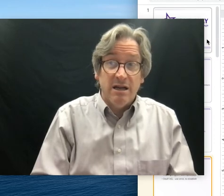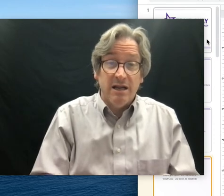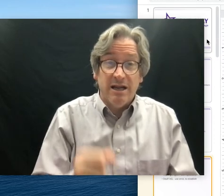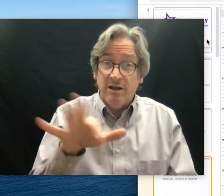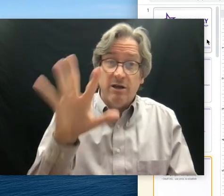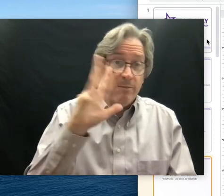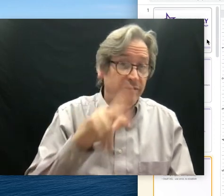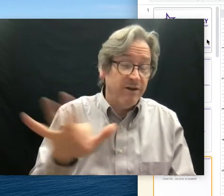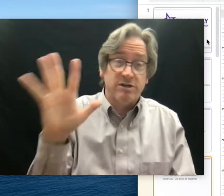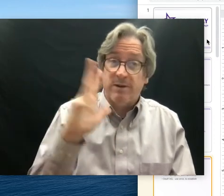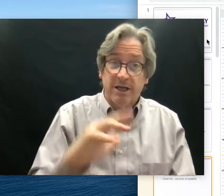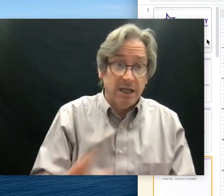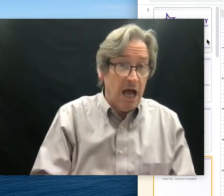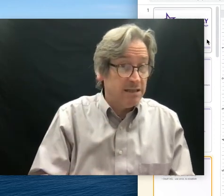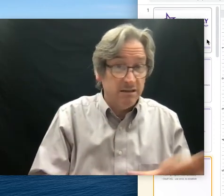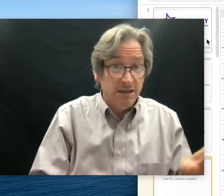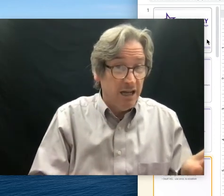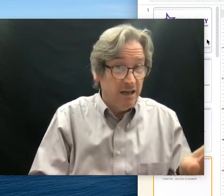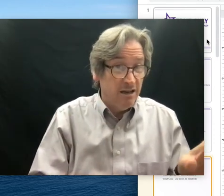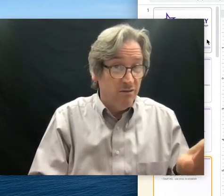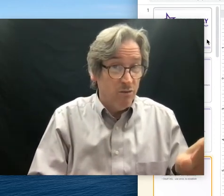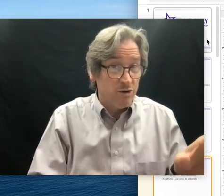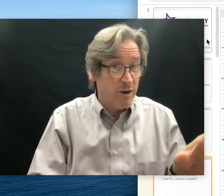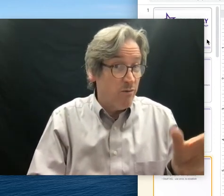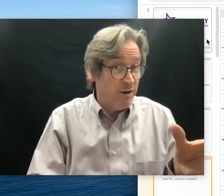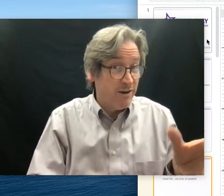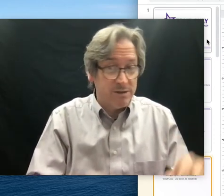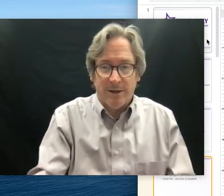it you'll be fingerspelling a lot and we're trying to avoid fingerspelling